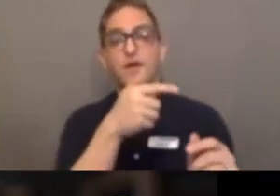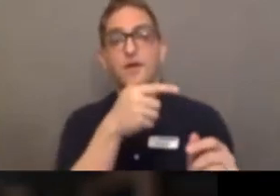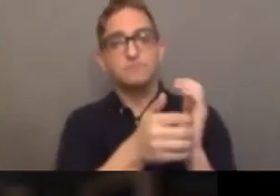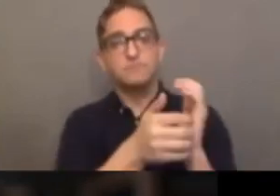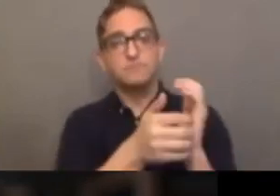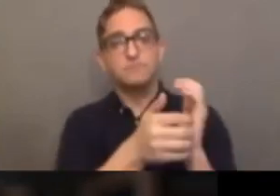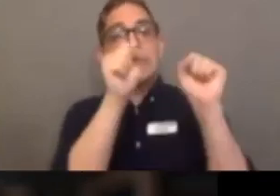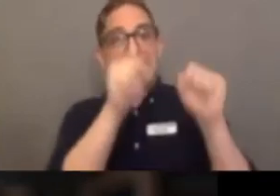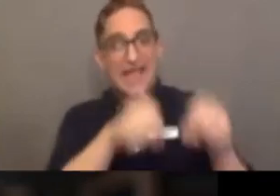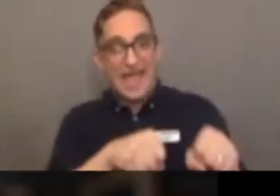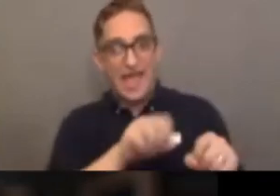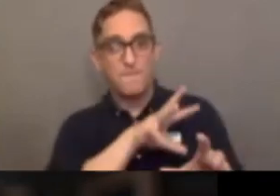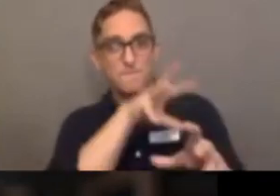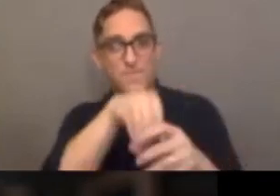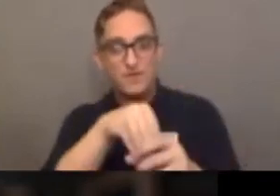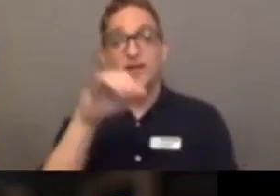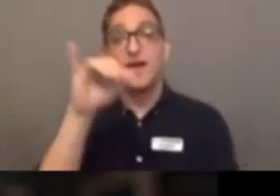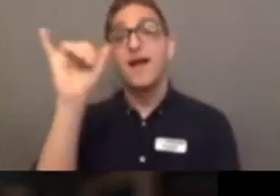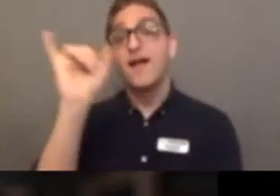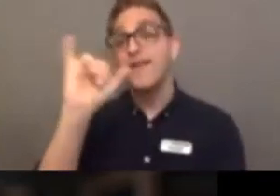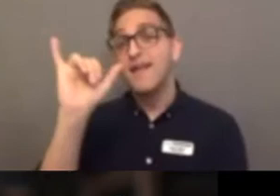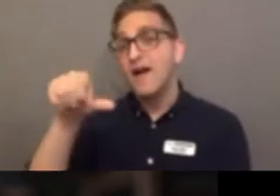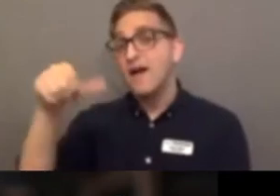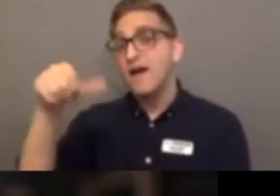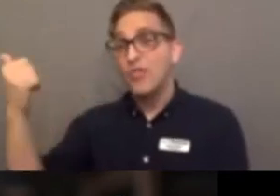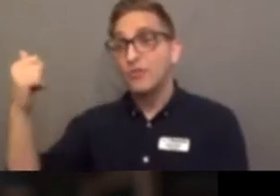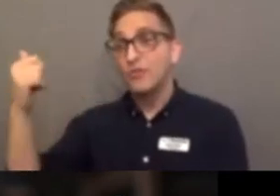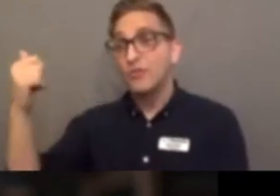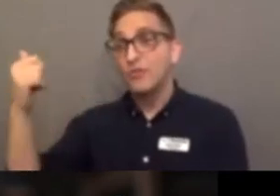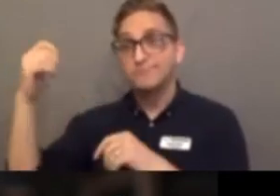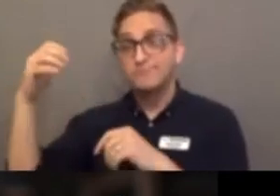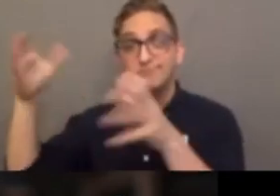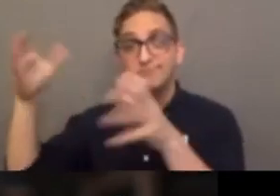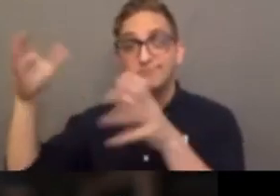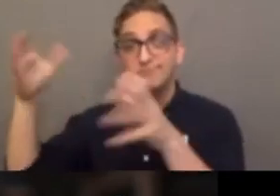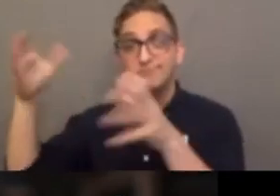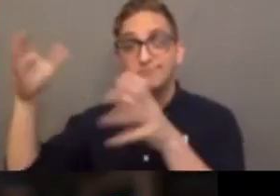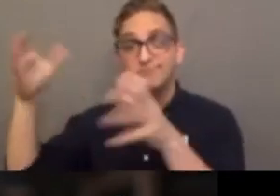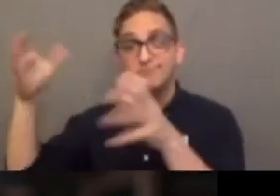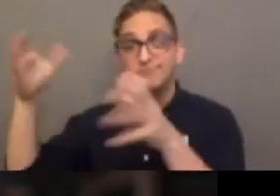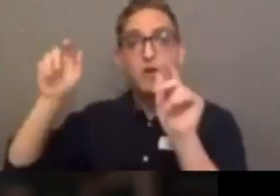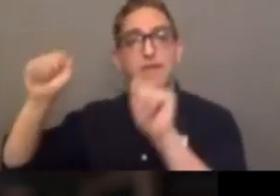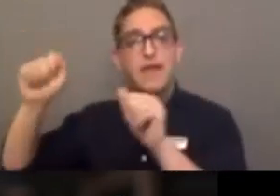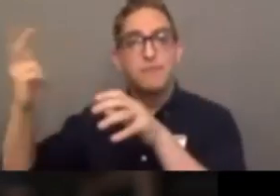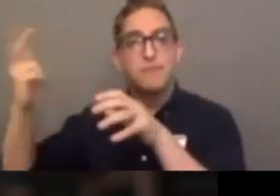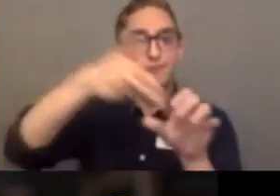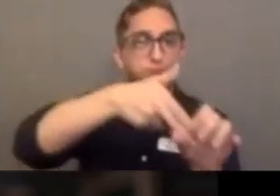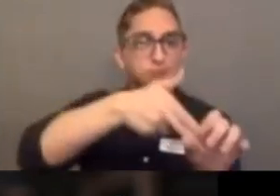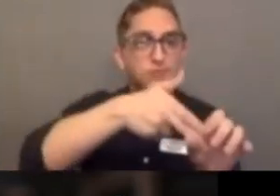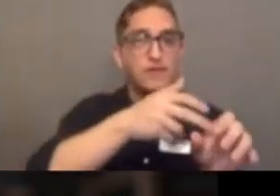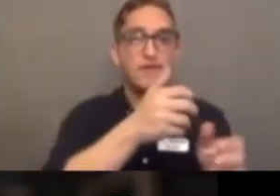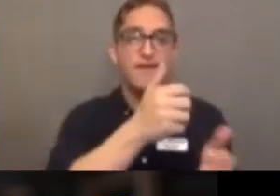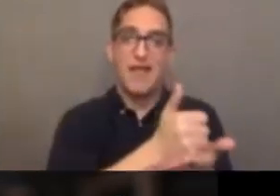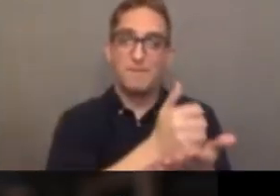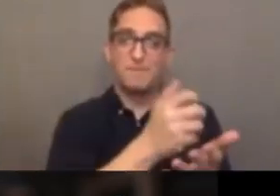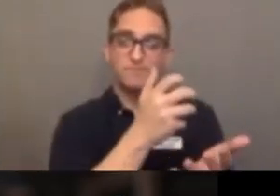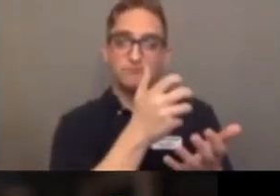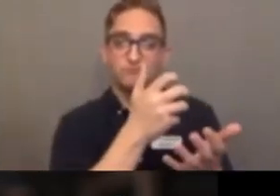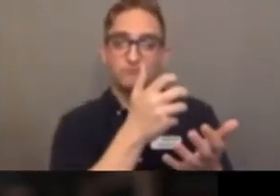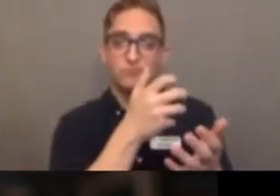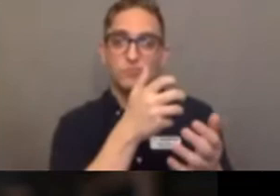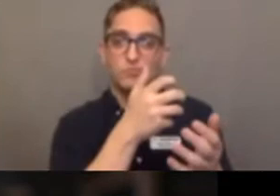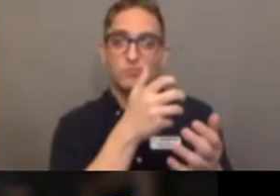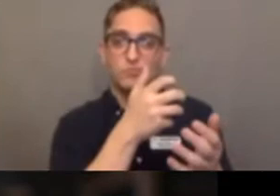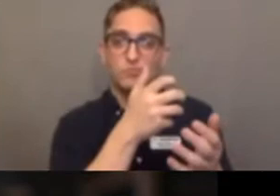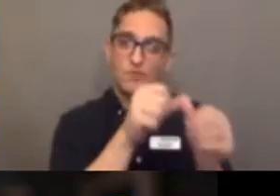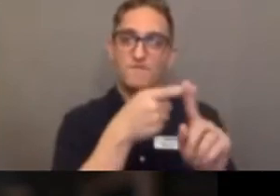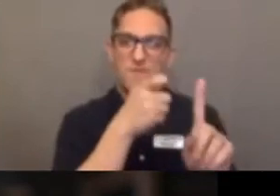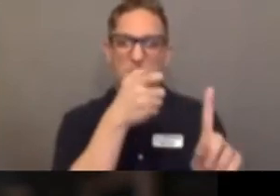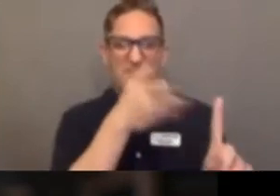like everyone else, not in terms of this norm. And working from there.